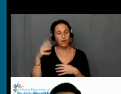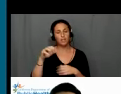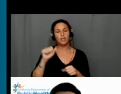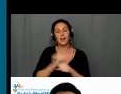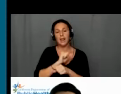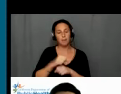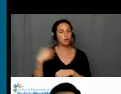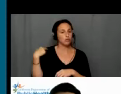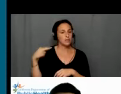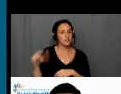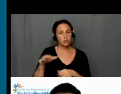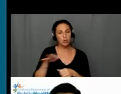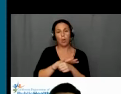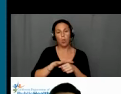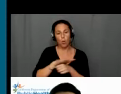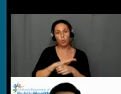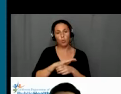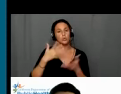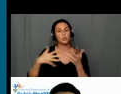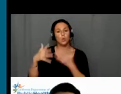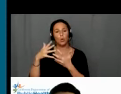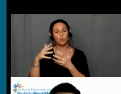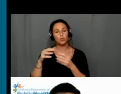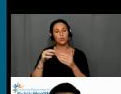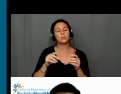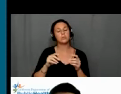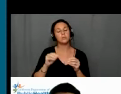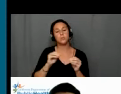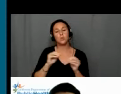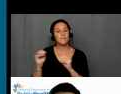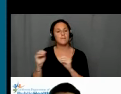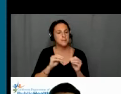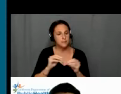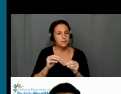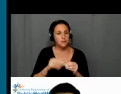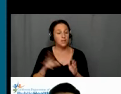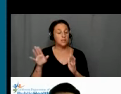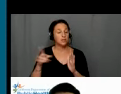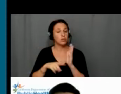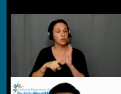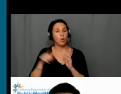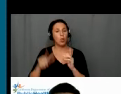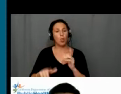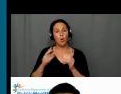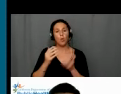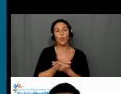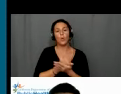and local social movements. More recently his research has focused on low wage work in the San Joaquin Valley